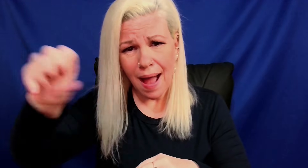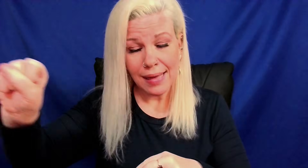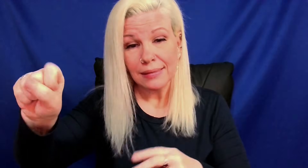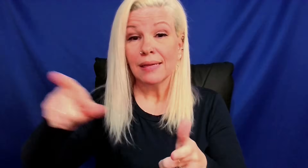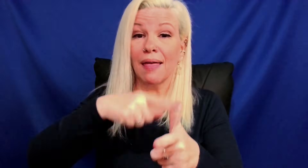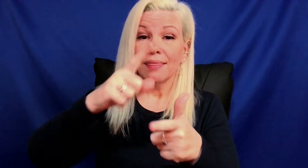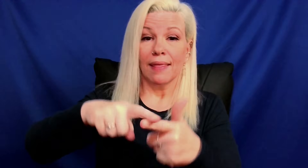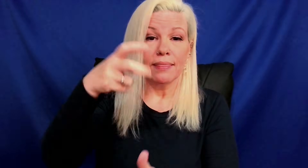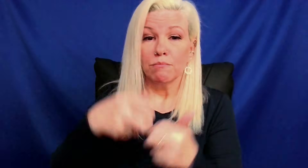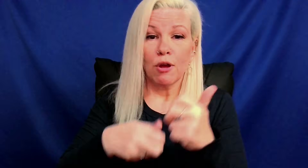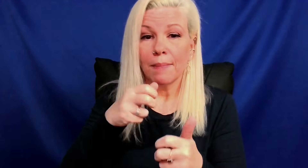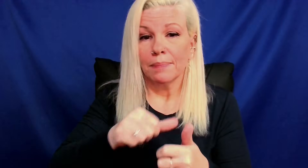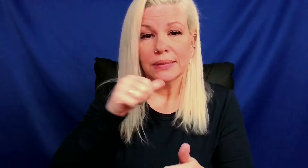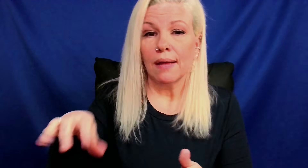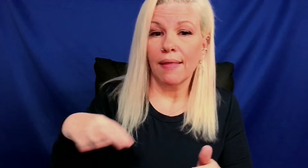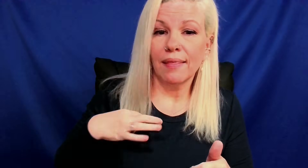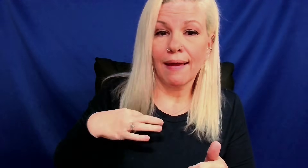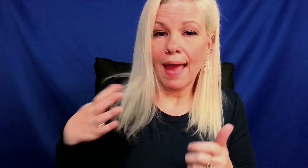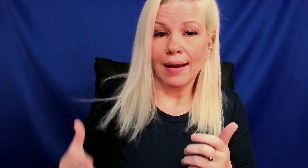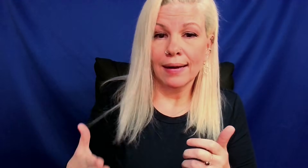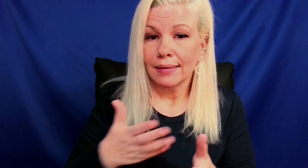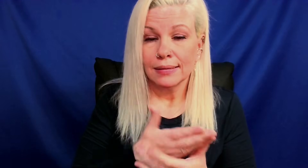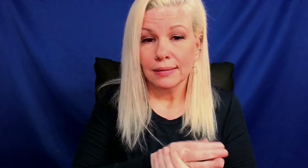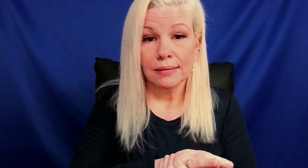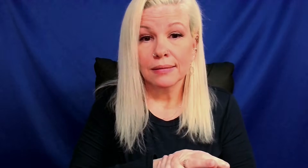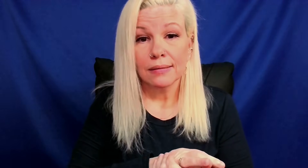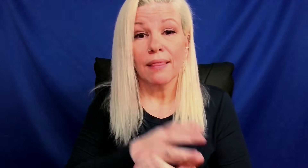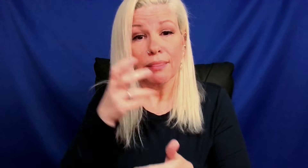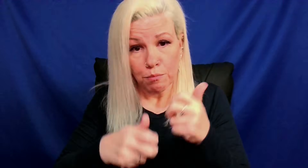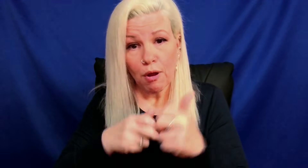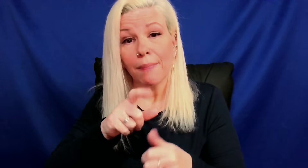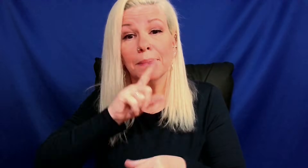The problem is the test, and no one should be required